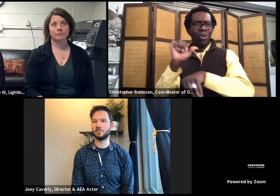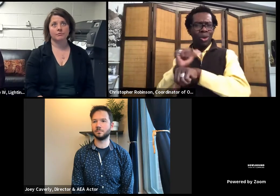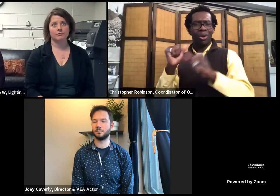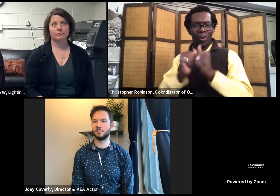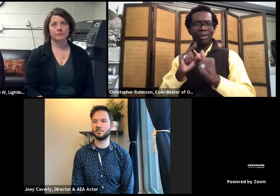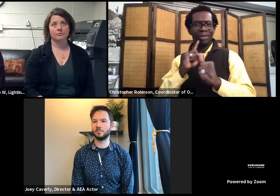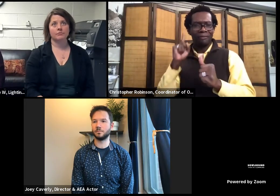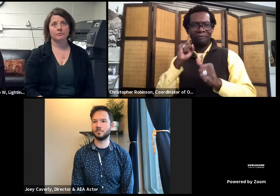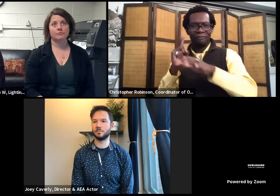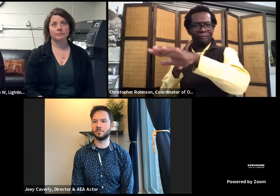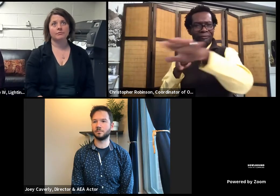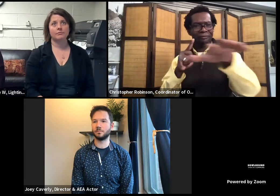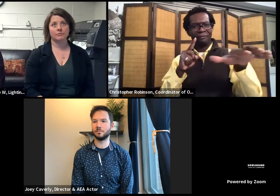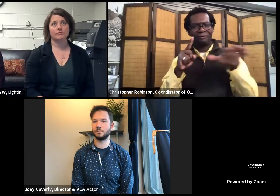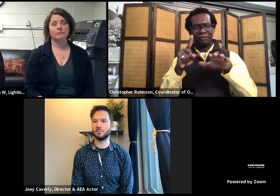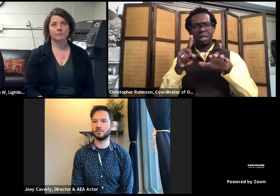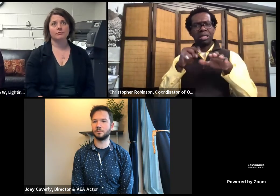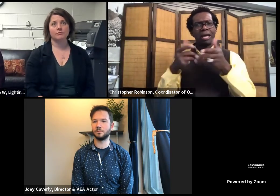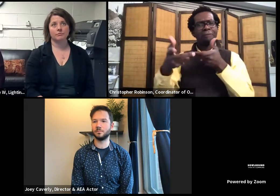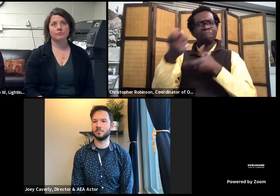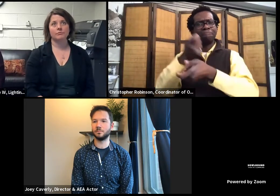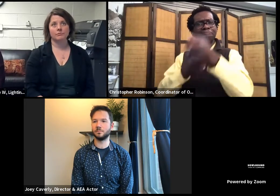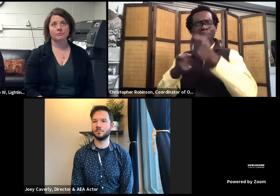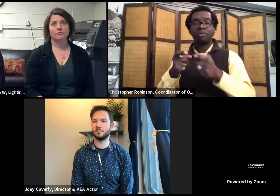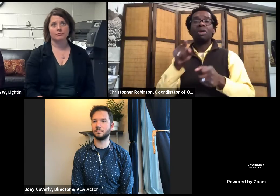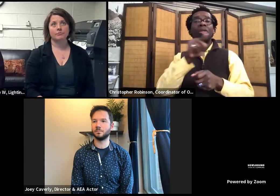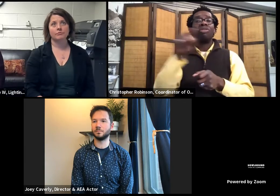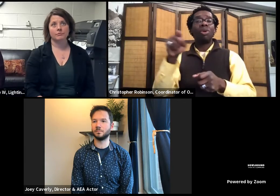already has experience working with deaf artists,